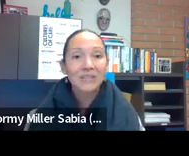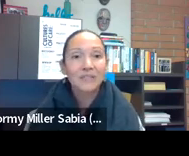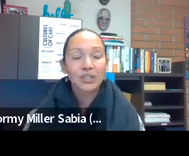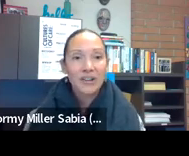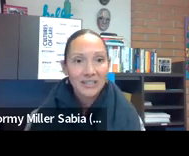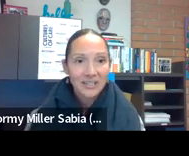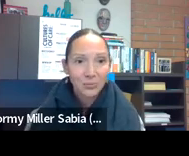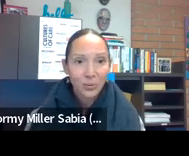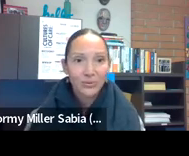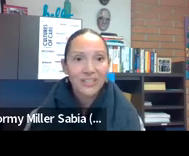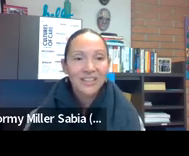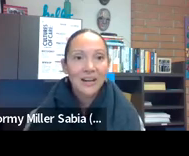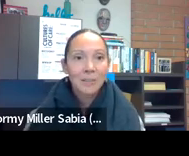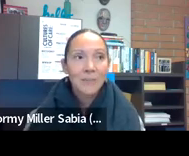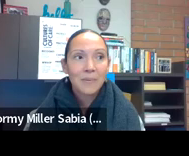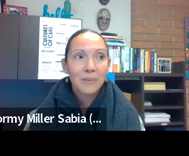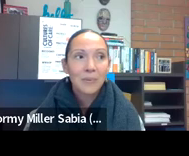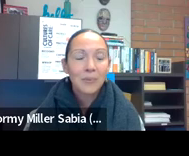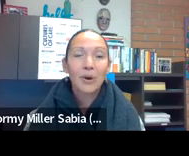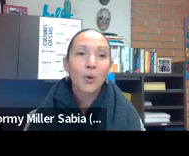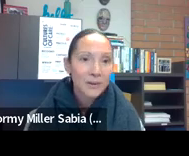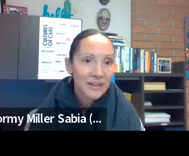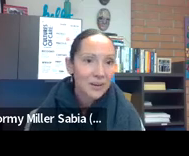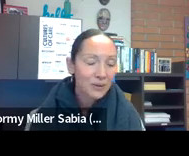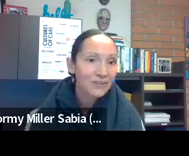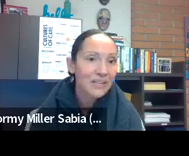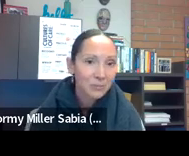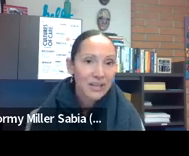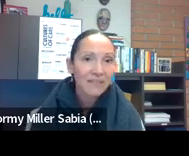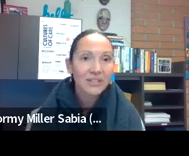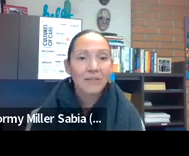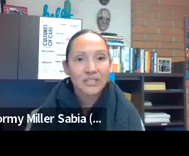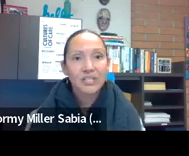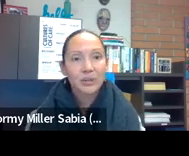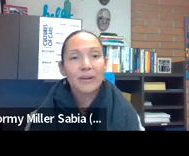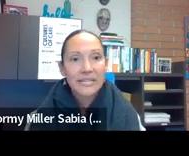Even if you're not enrolled, we're open and we're available to have the conversation around needs.